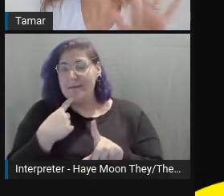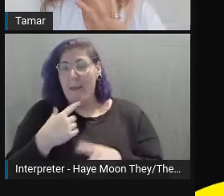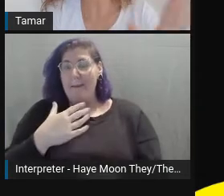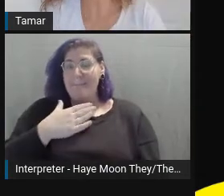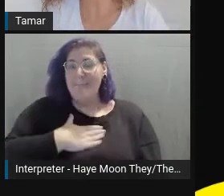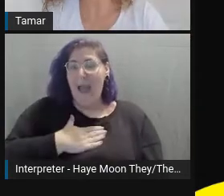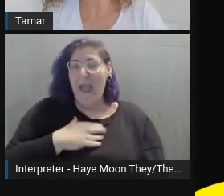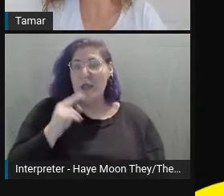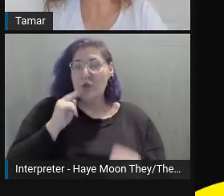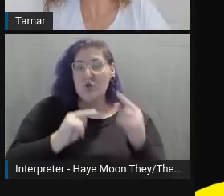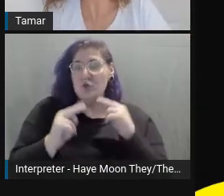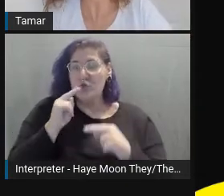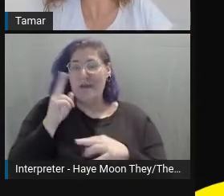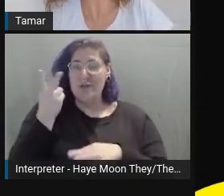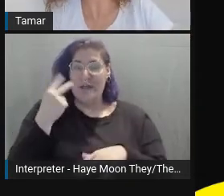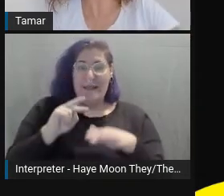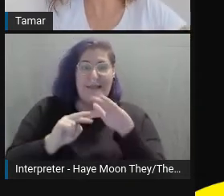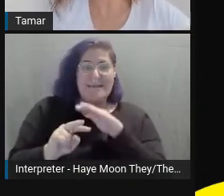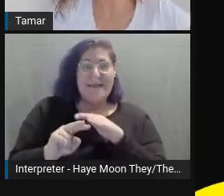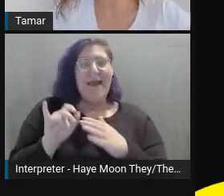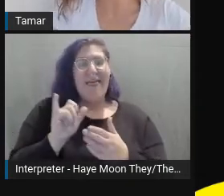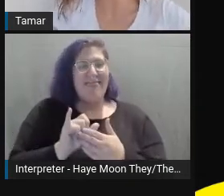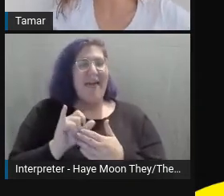By the way, this is the Kroger website, if anybody just shopped